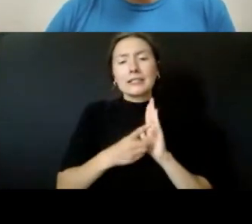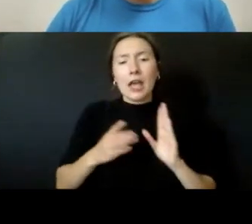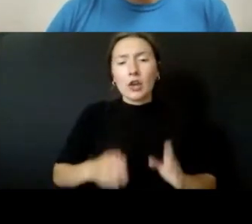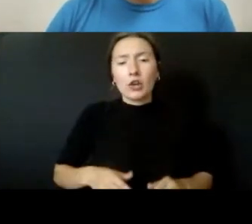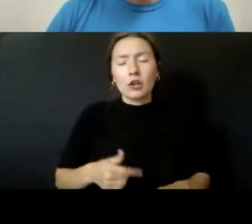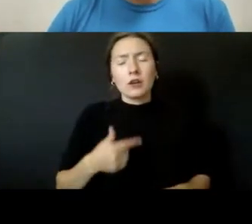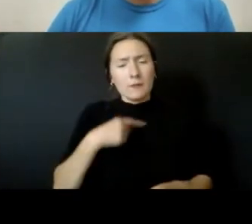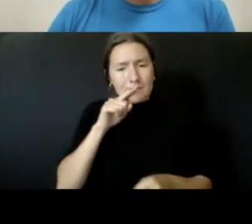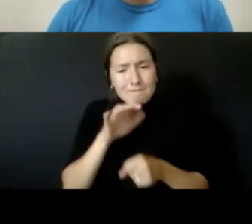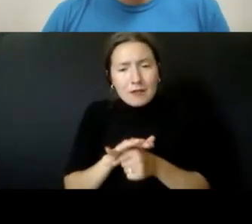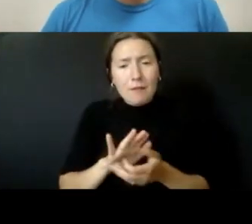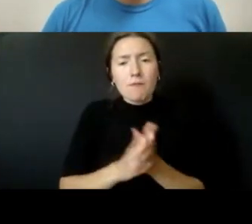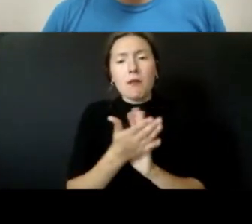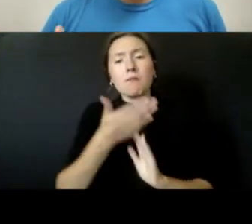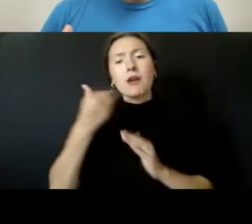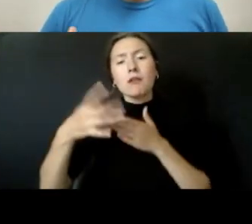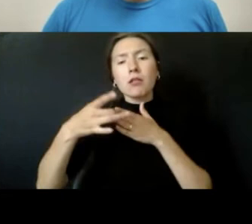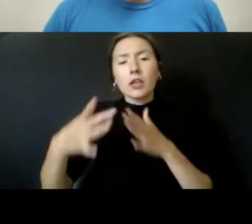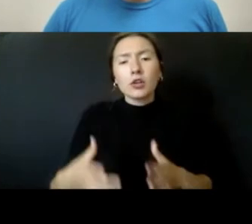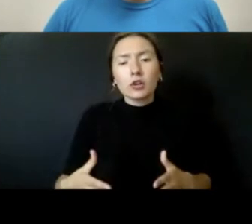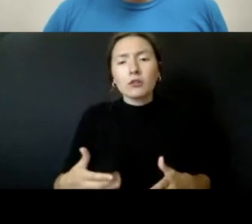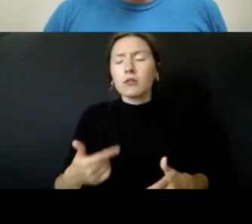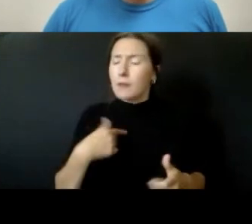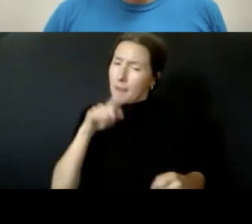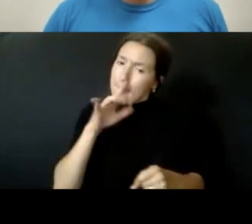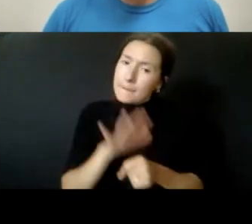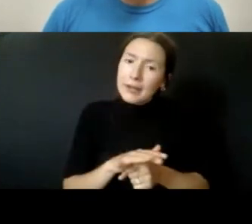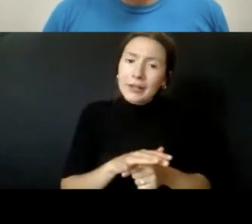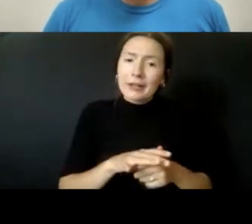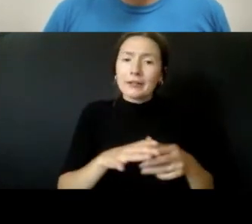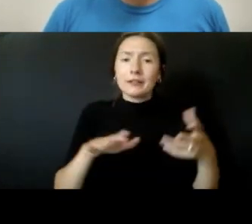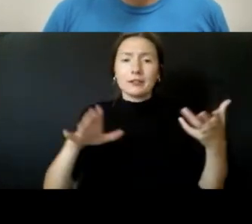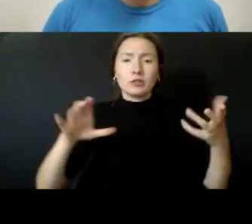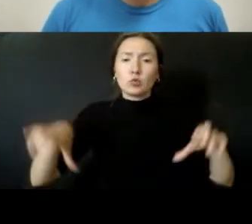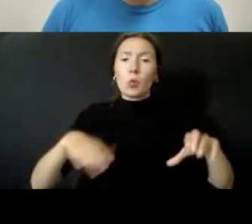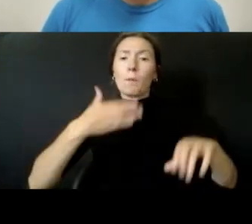you know aren't frequently represented are uh aren't frequently thought of in our